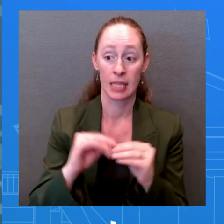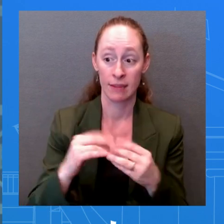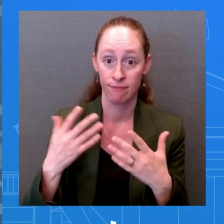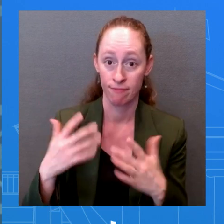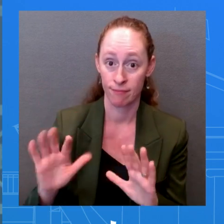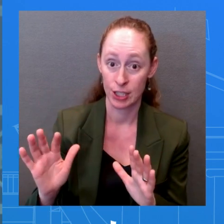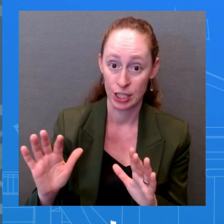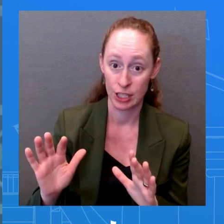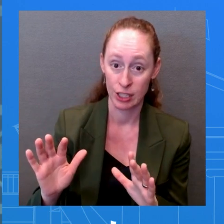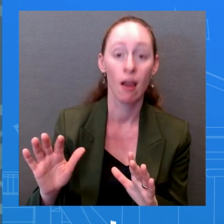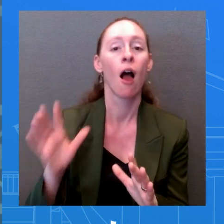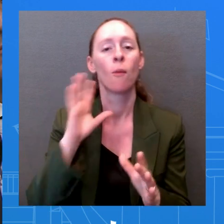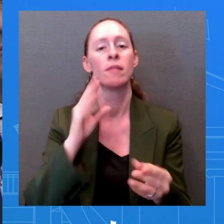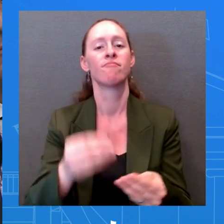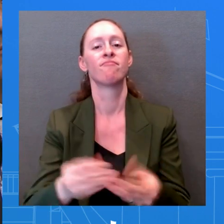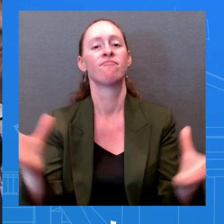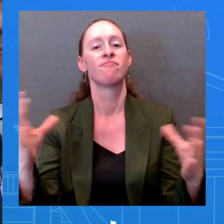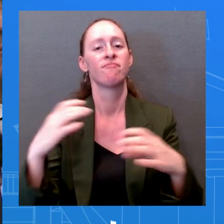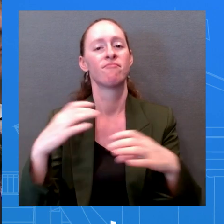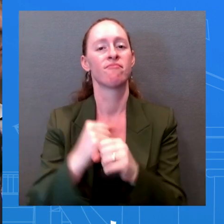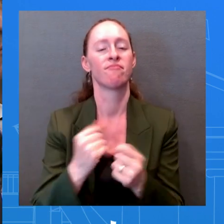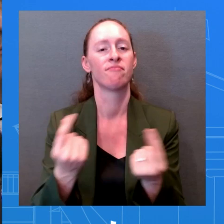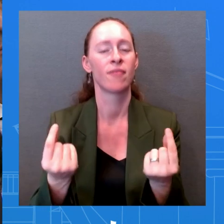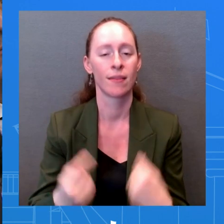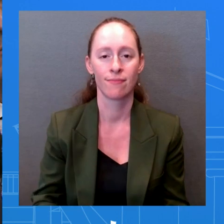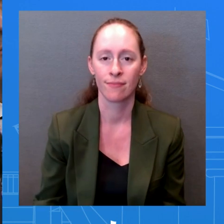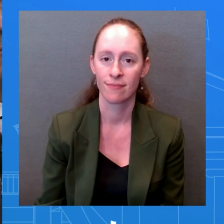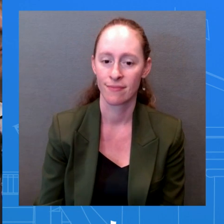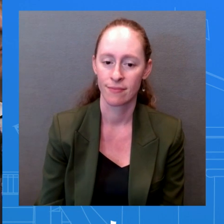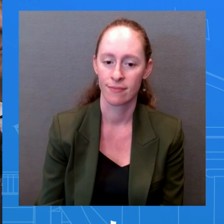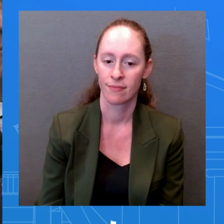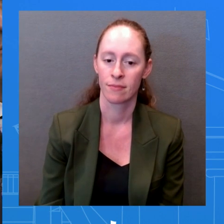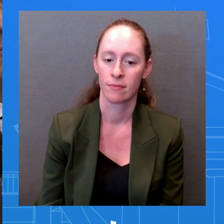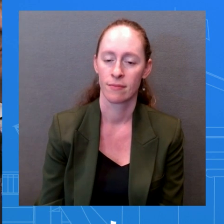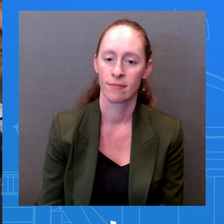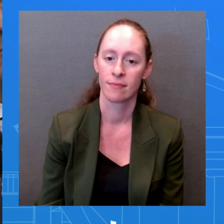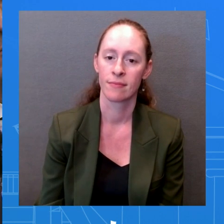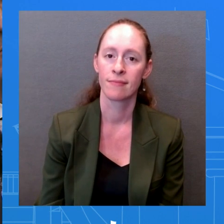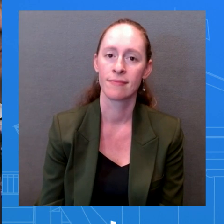The Press: And -- and is the President aware that every time he received an African head of state,